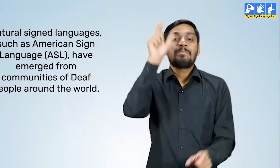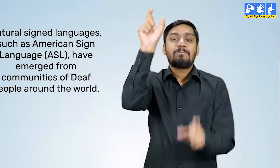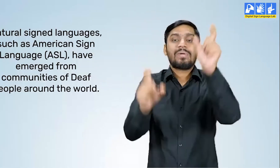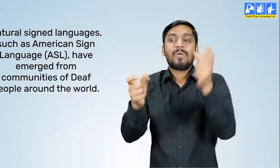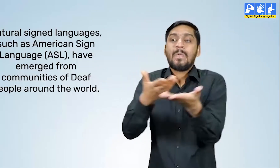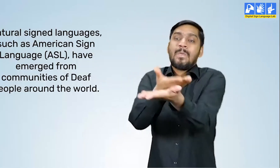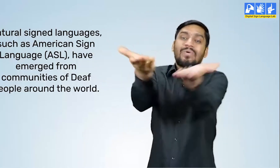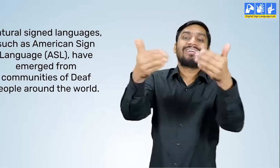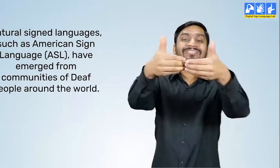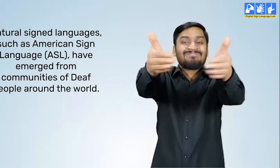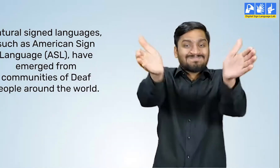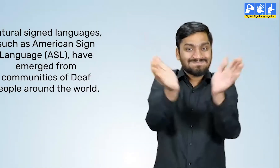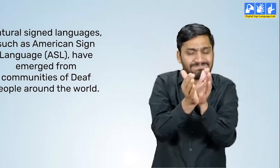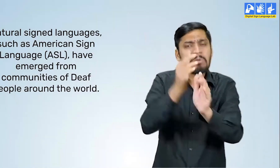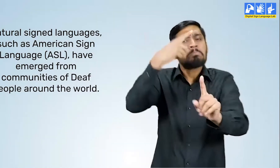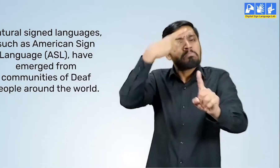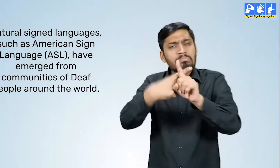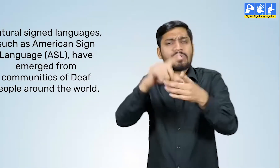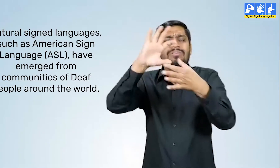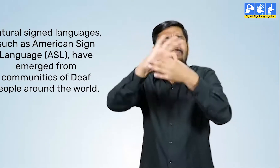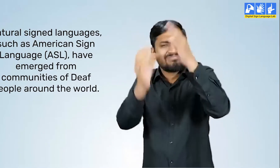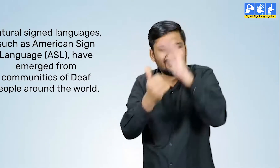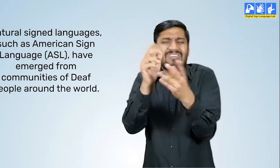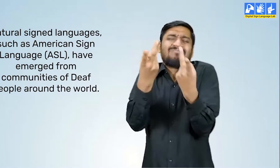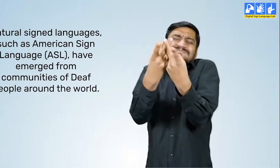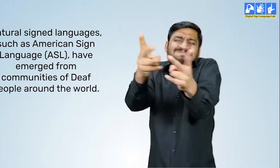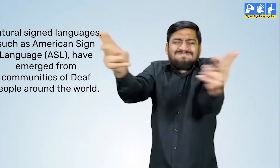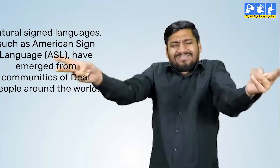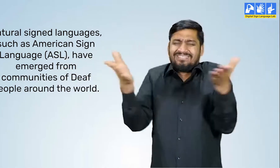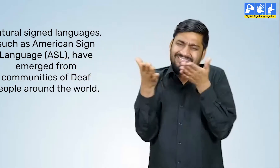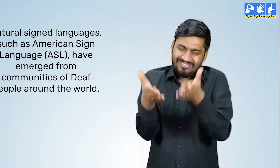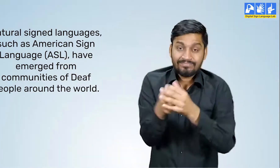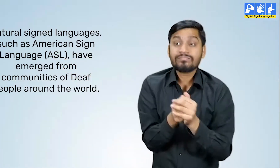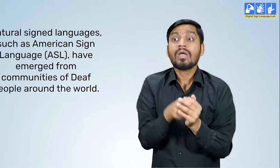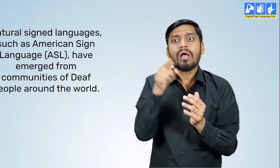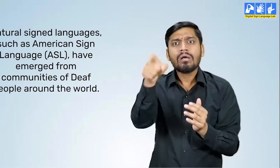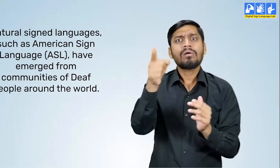communities or associations of Deaf people around the world